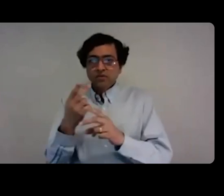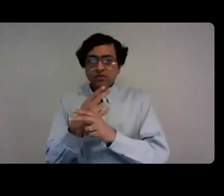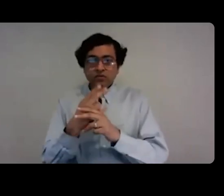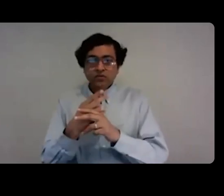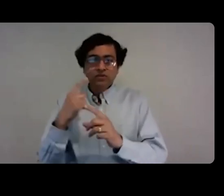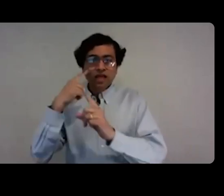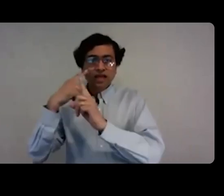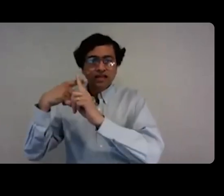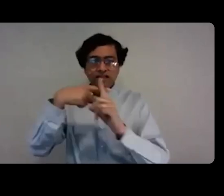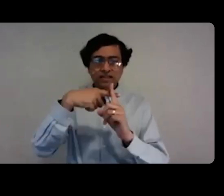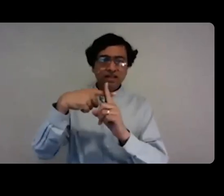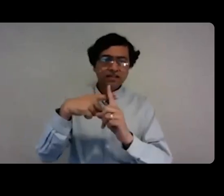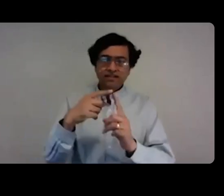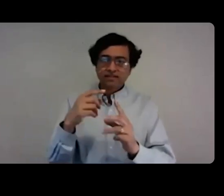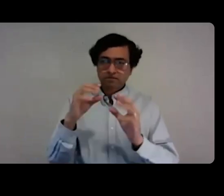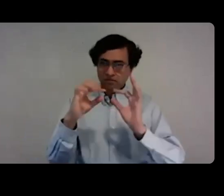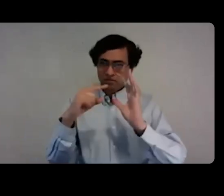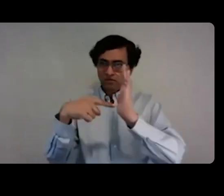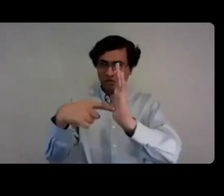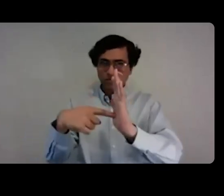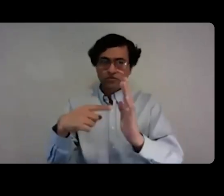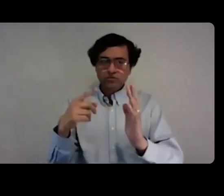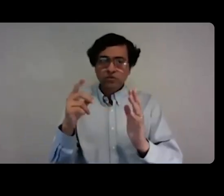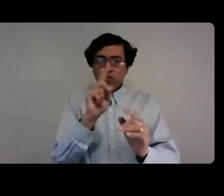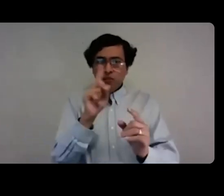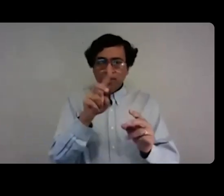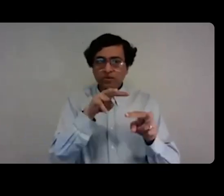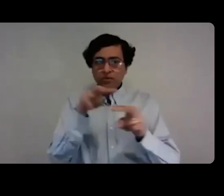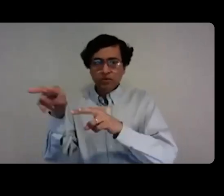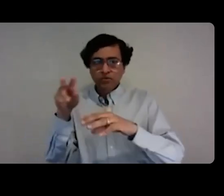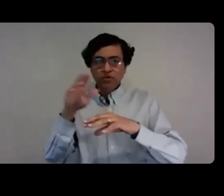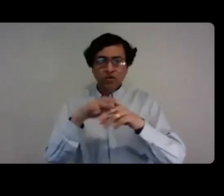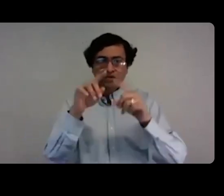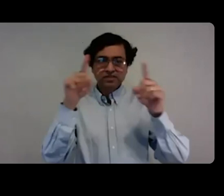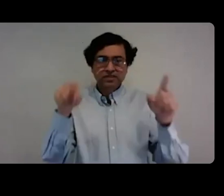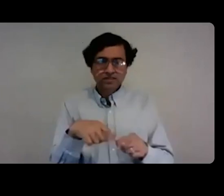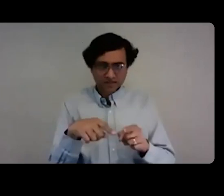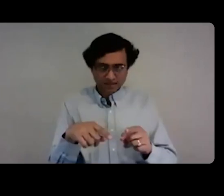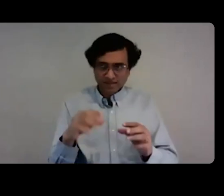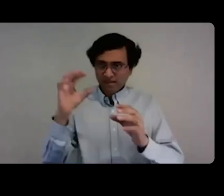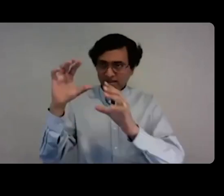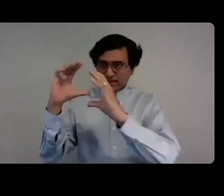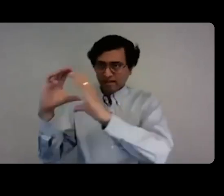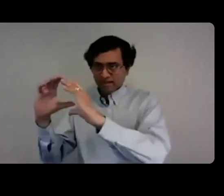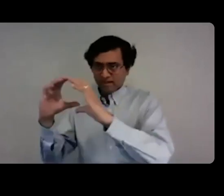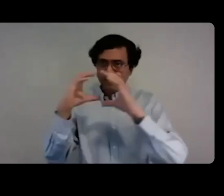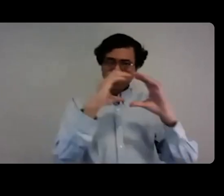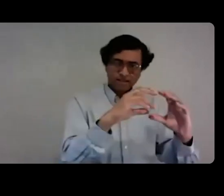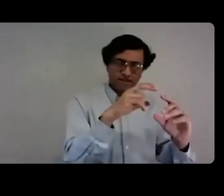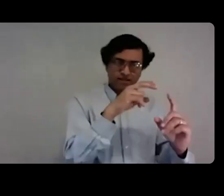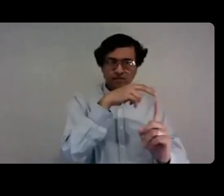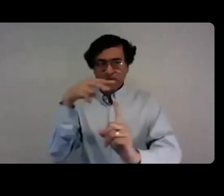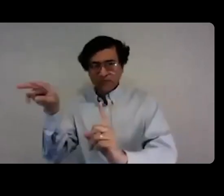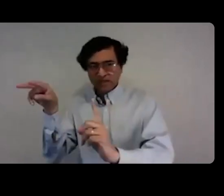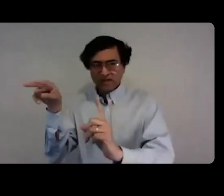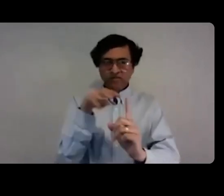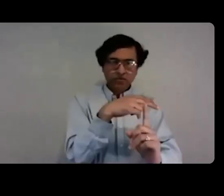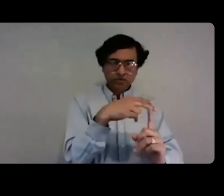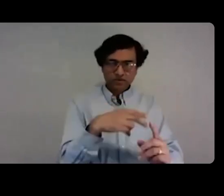That's also a way to help deaf students concentrate on the information at hand. And we used eye tracking so you can see where students eyes are looking